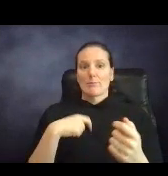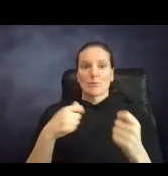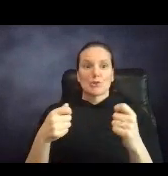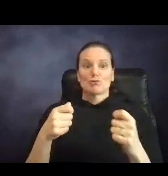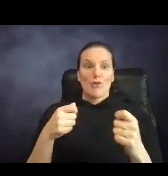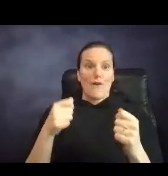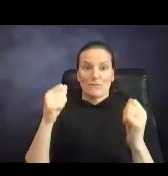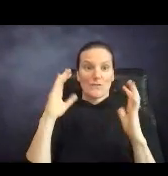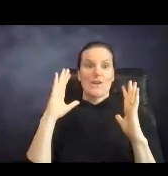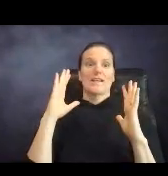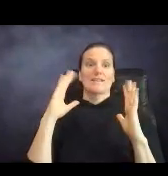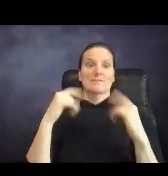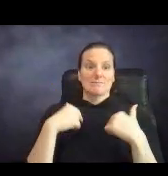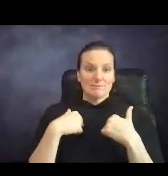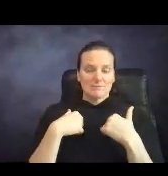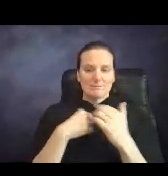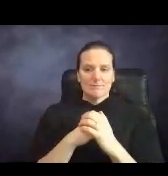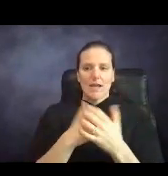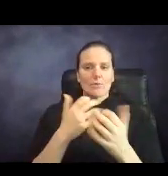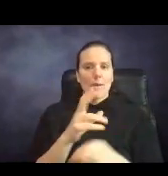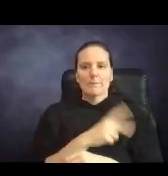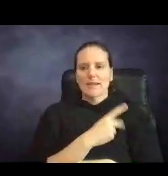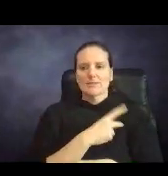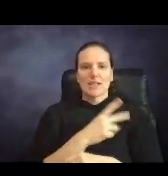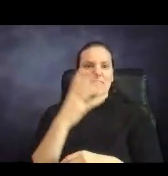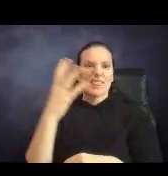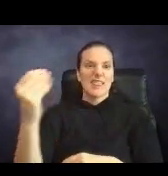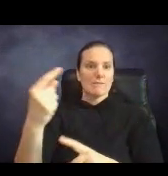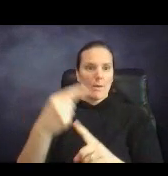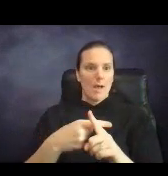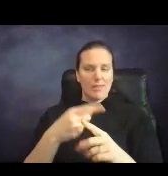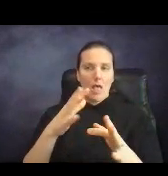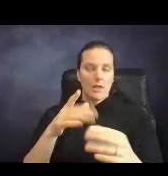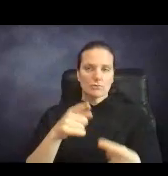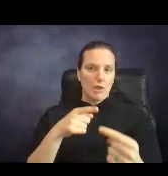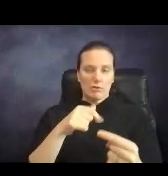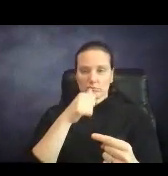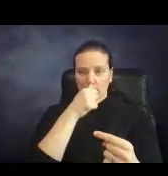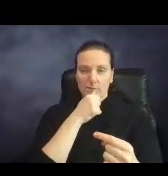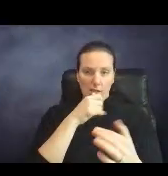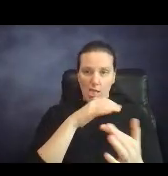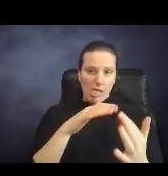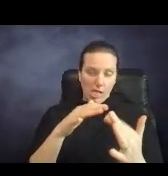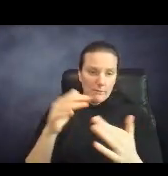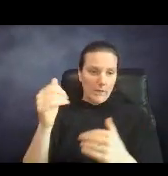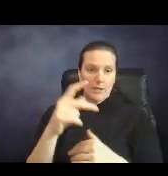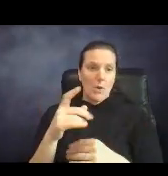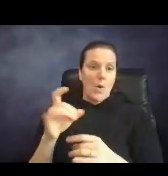and I really, I don't want my patients like going away for a month and then struggling and suffering and come back, coming back and saying, oh, it was horrible, it was miserable.